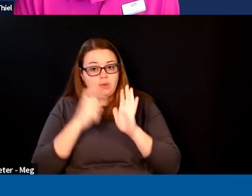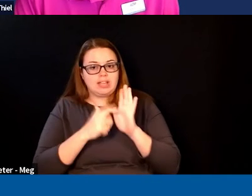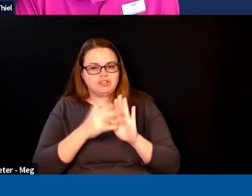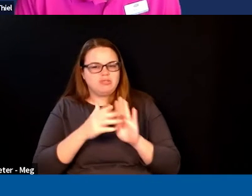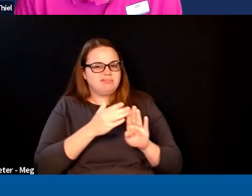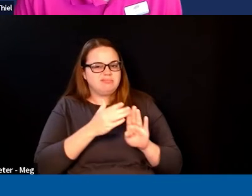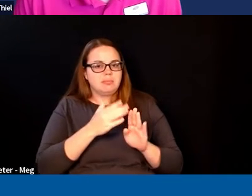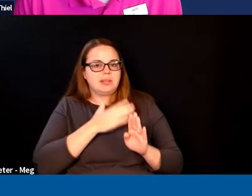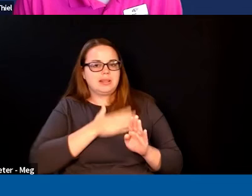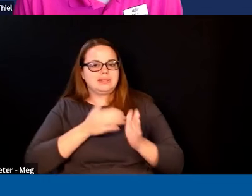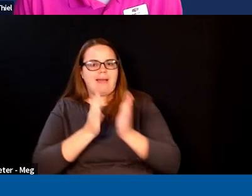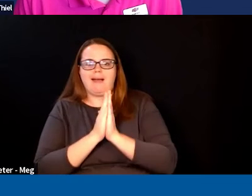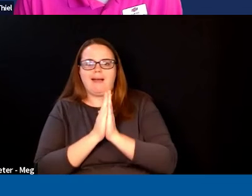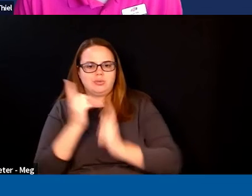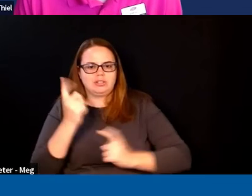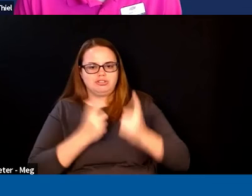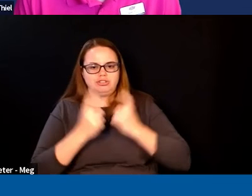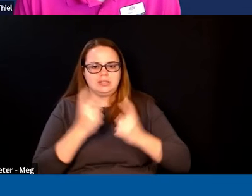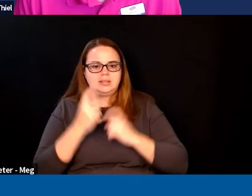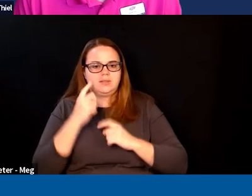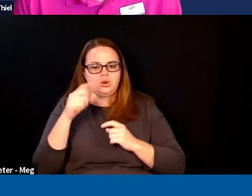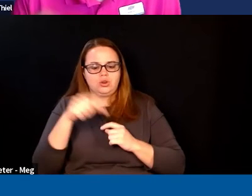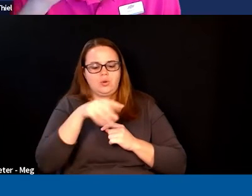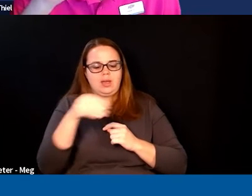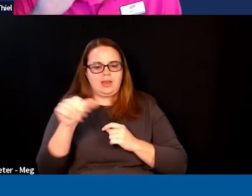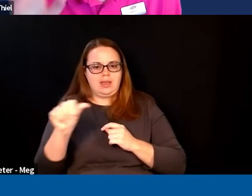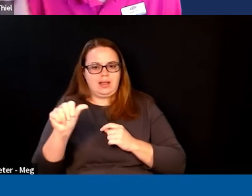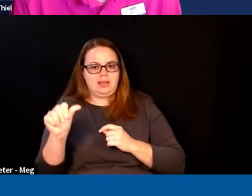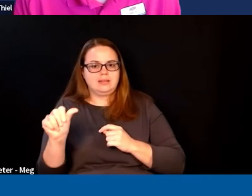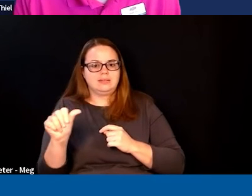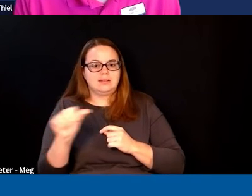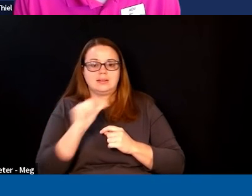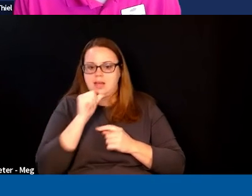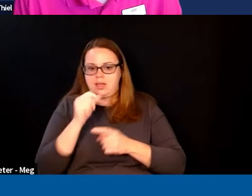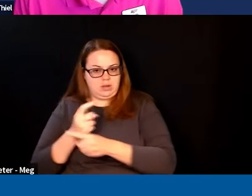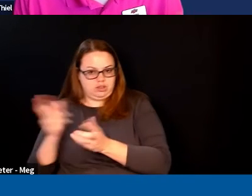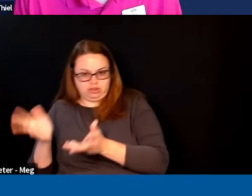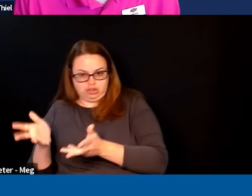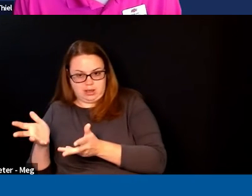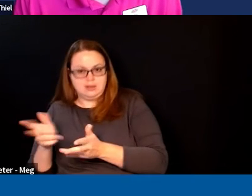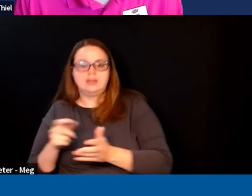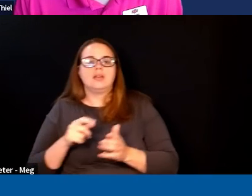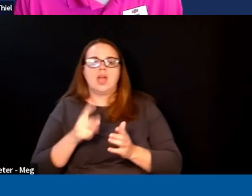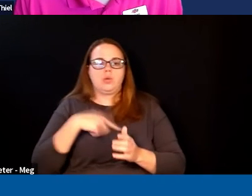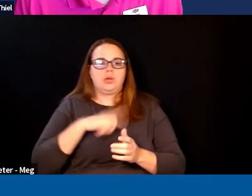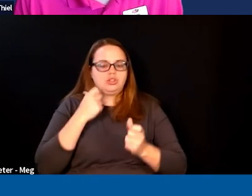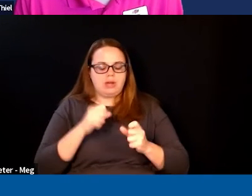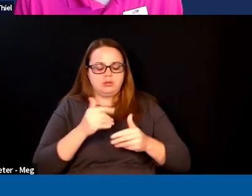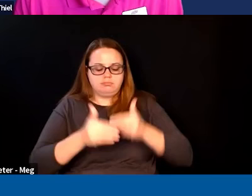Please ask any questions into the Q&A, not into the regular chat and we'll try to get through those.